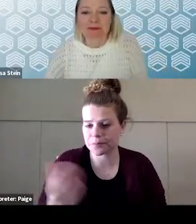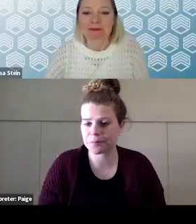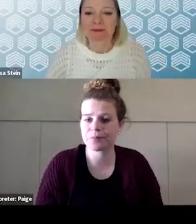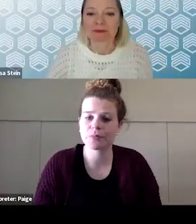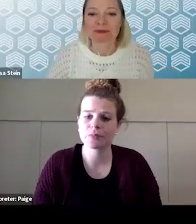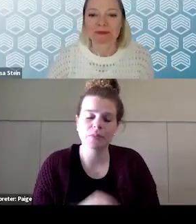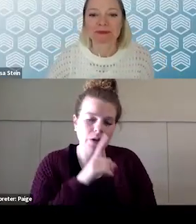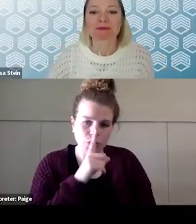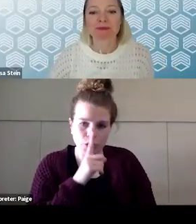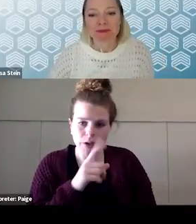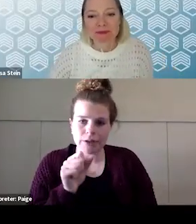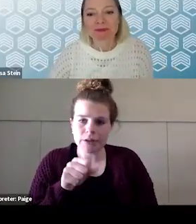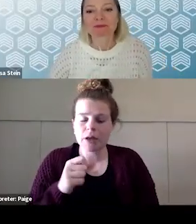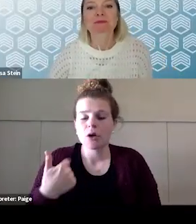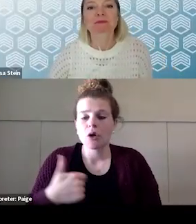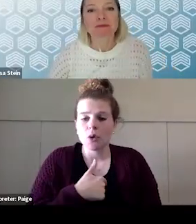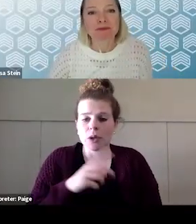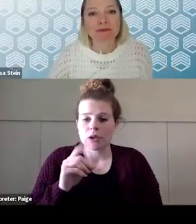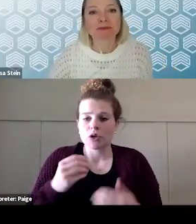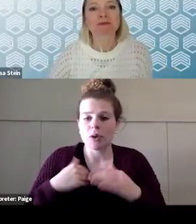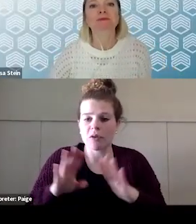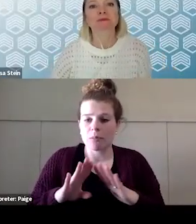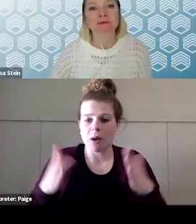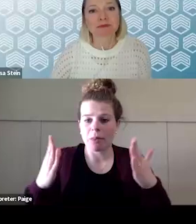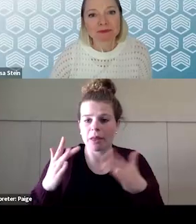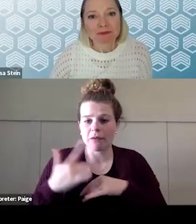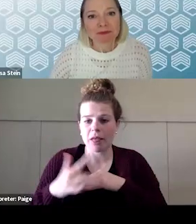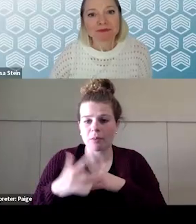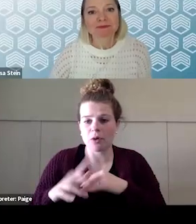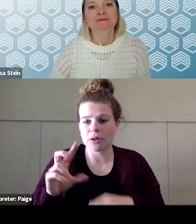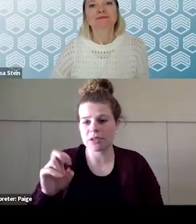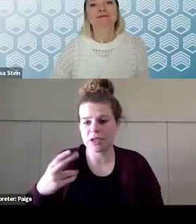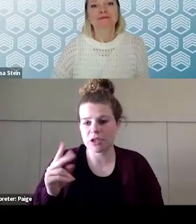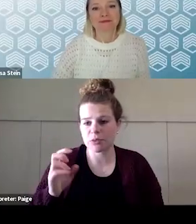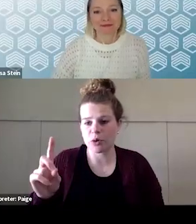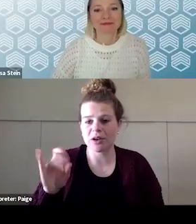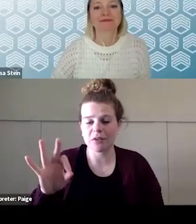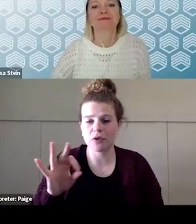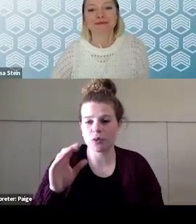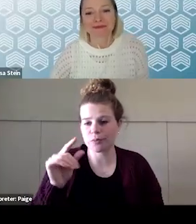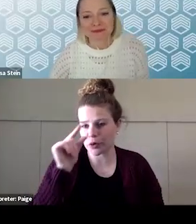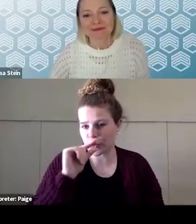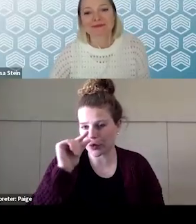Sure. So we do have a publicly available dashboard. If you Google Community Safety Department Durham, it'll come up.